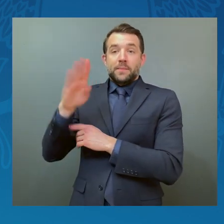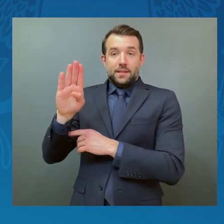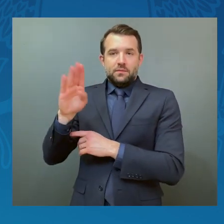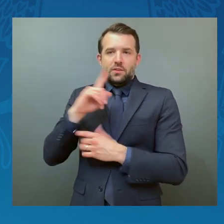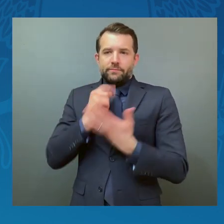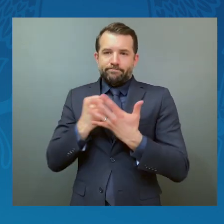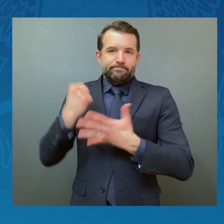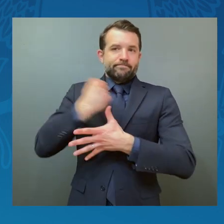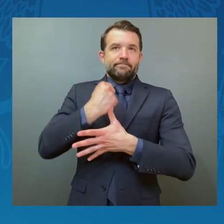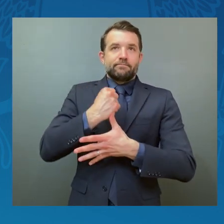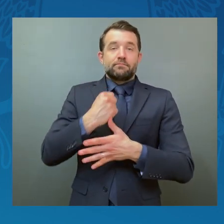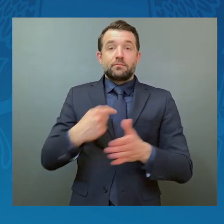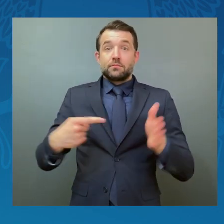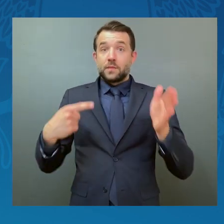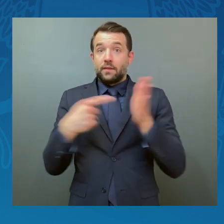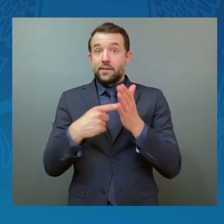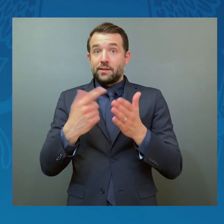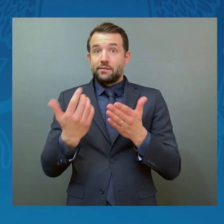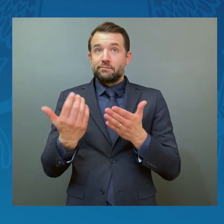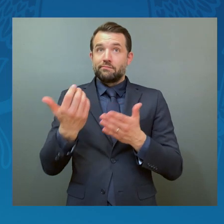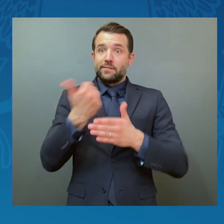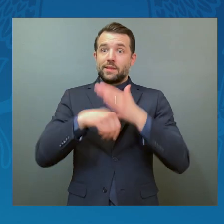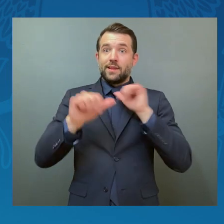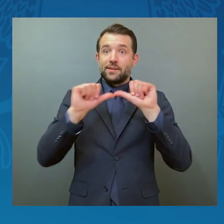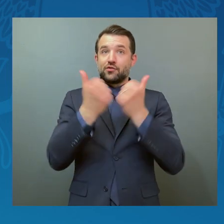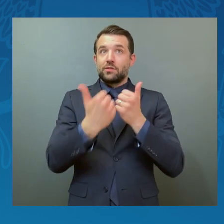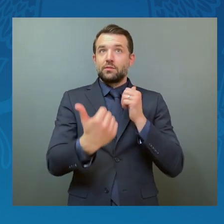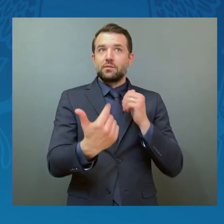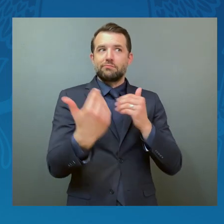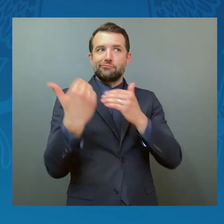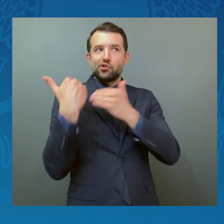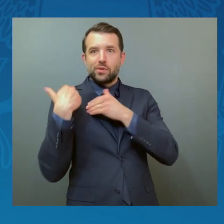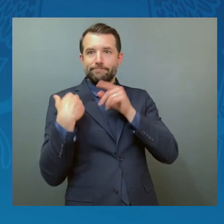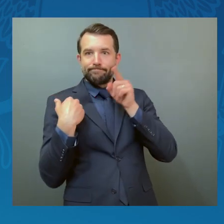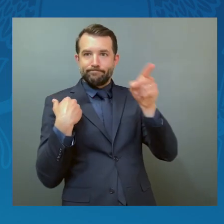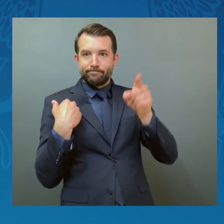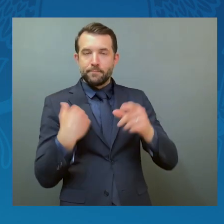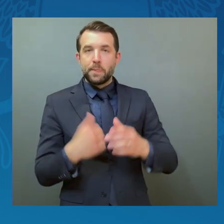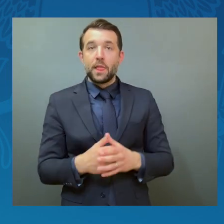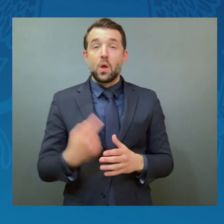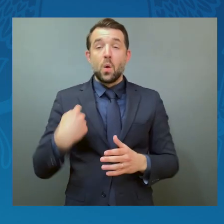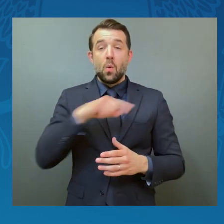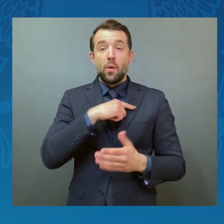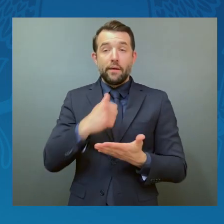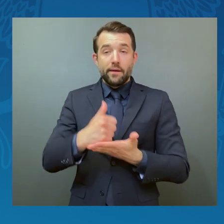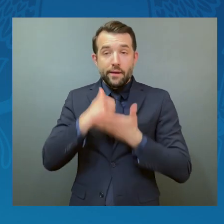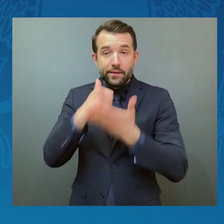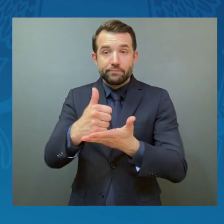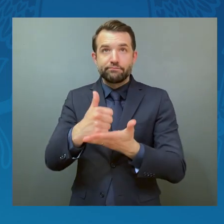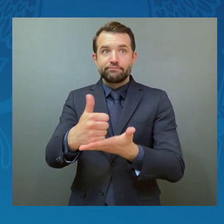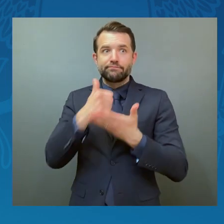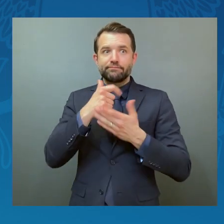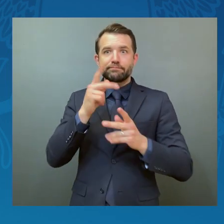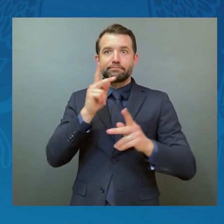Our administration is helping Americans pay off their medical debt also. Since the beginning of the pandemic,